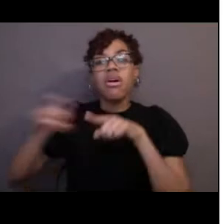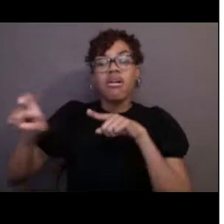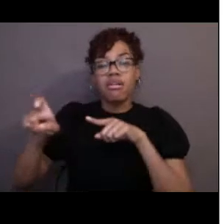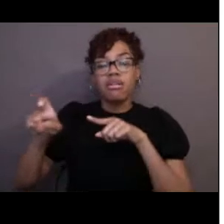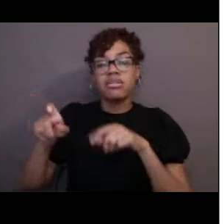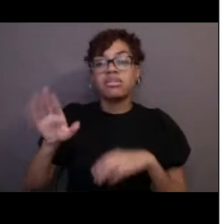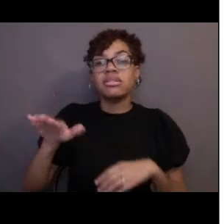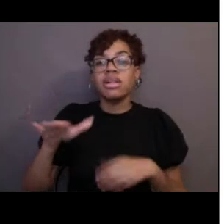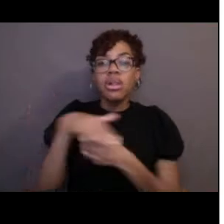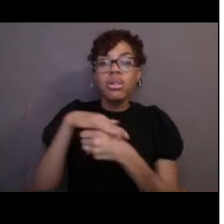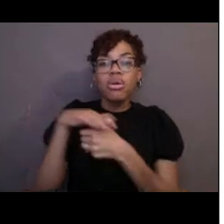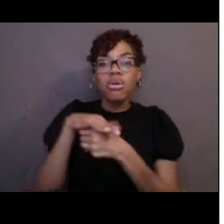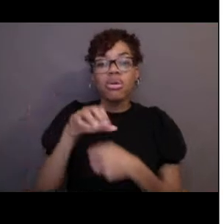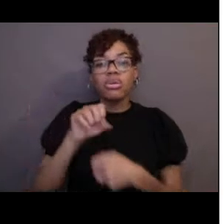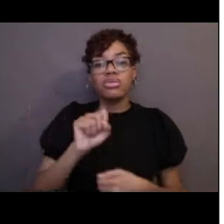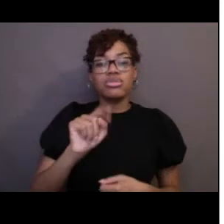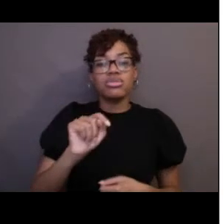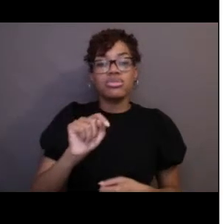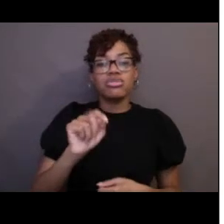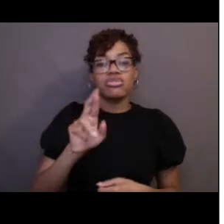so that you can tell them that there are sea turtles that are stranded.